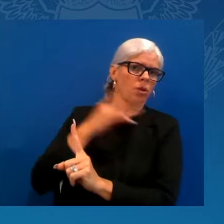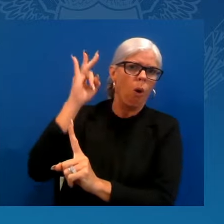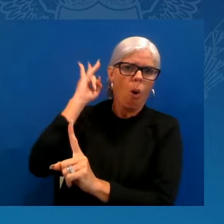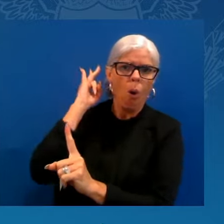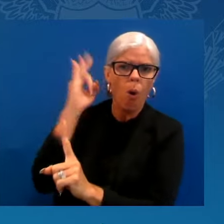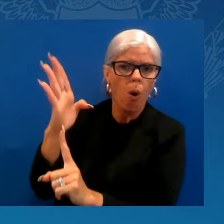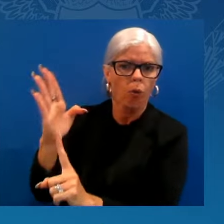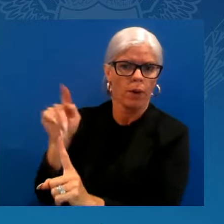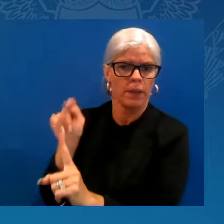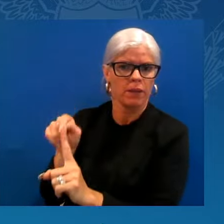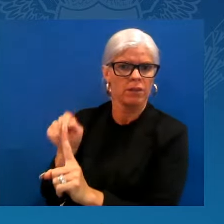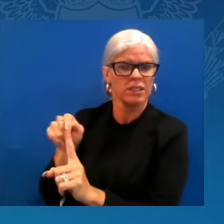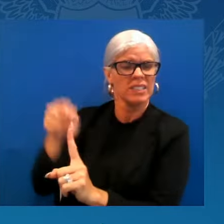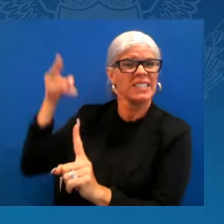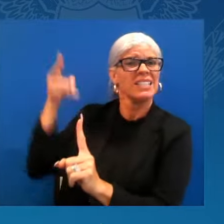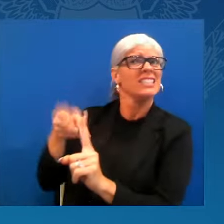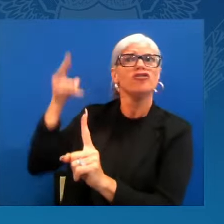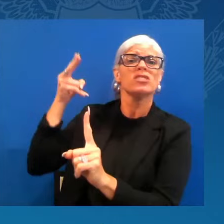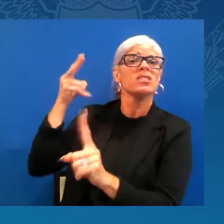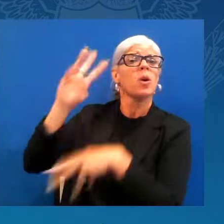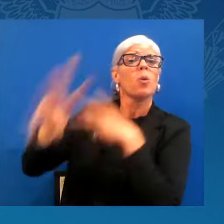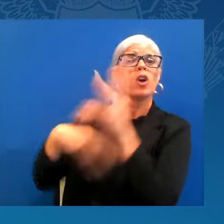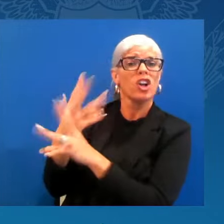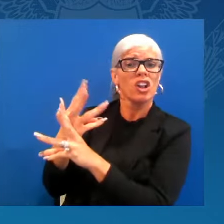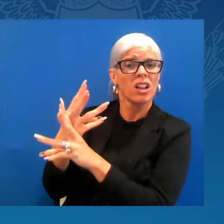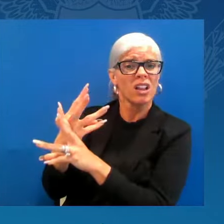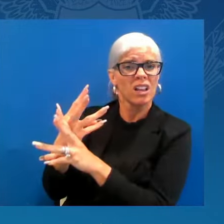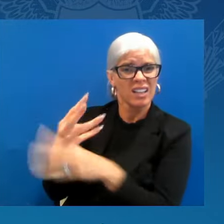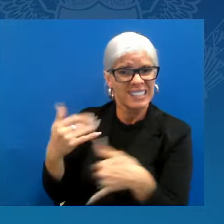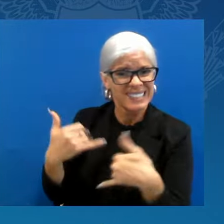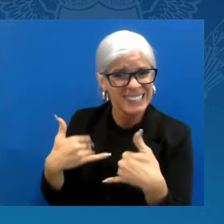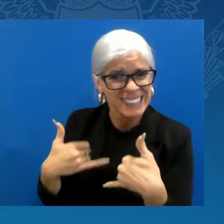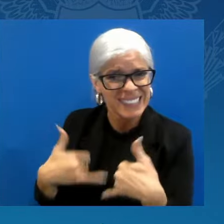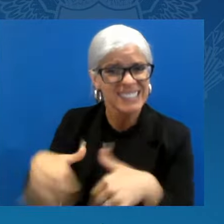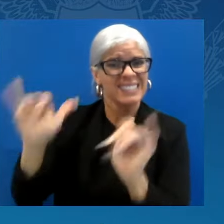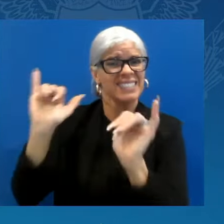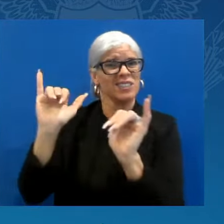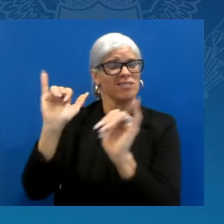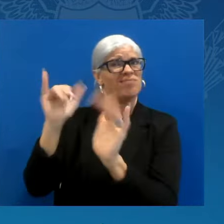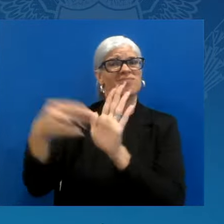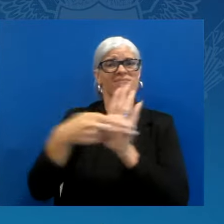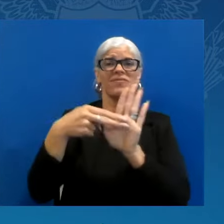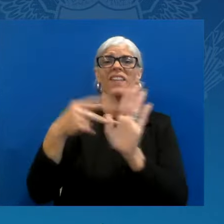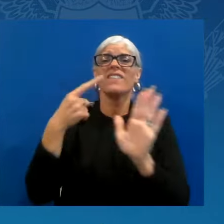Yet, as a famous quote from Theodor Herzl reminds us,